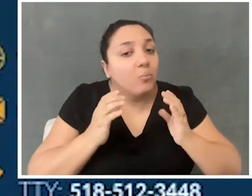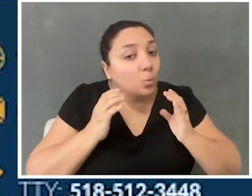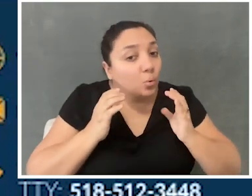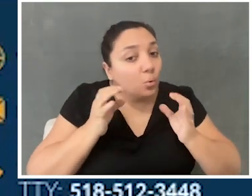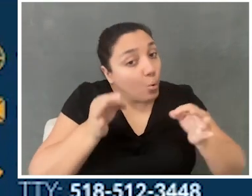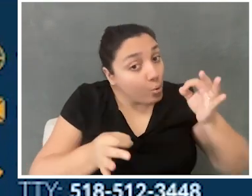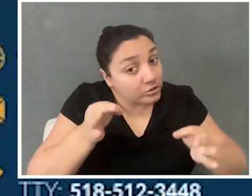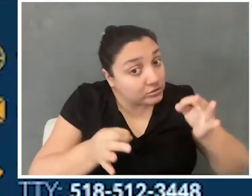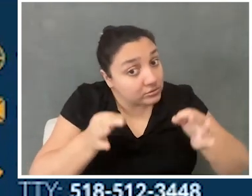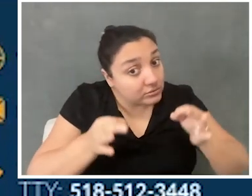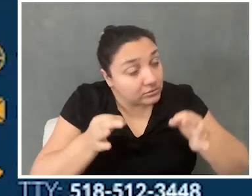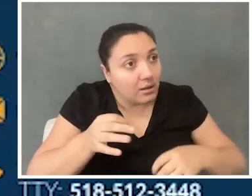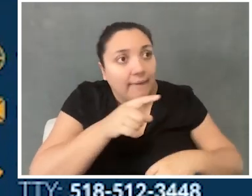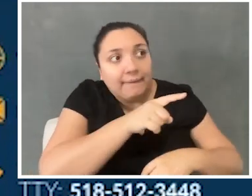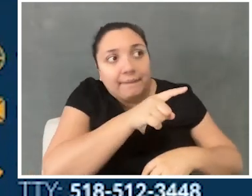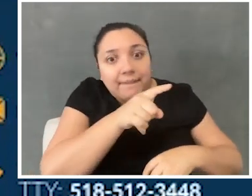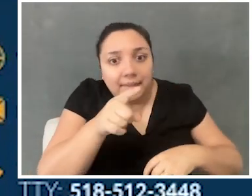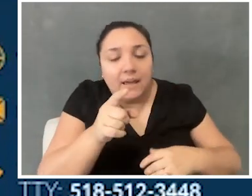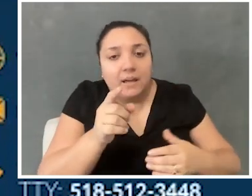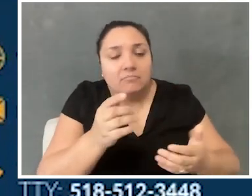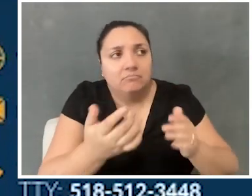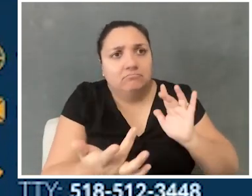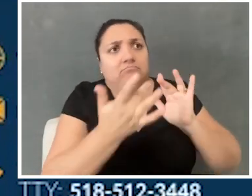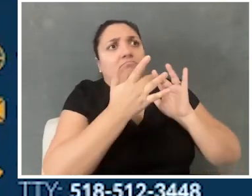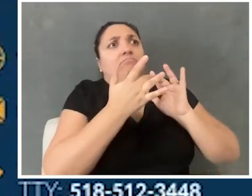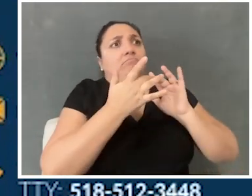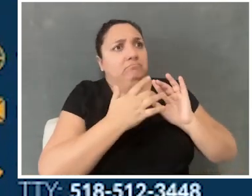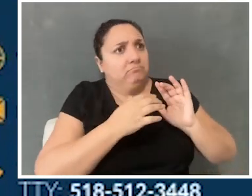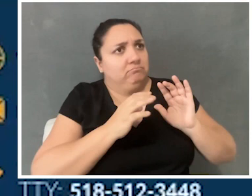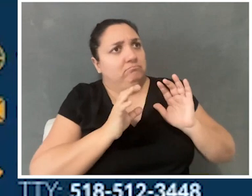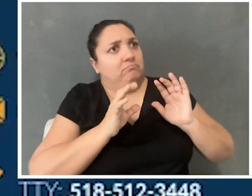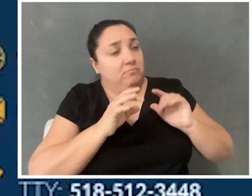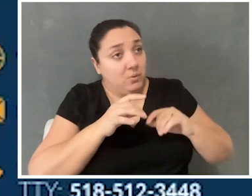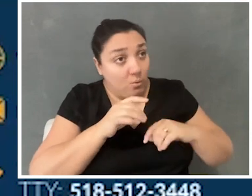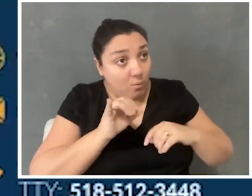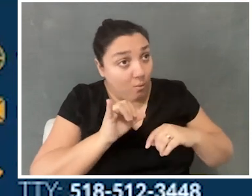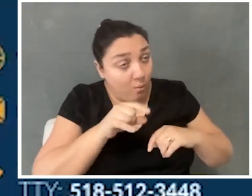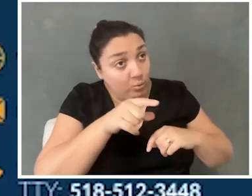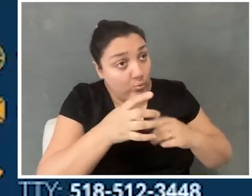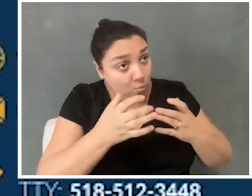requesting our assistance to represent individuals who are seeking to get out of guardianships.